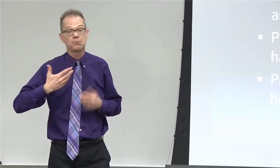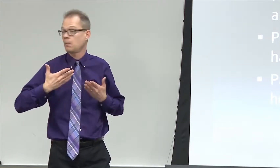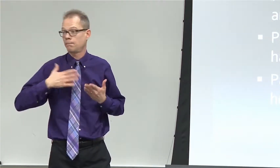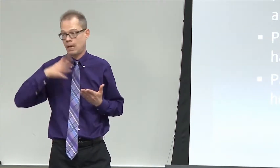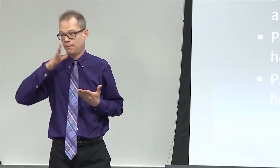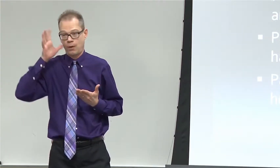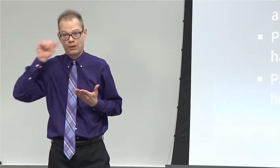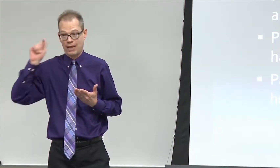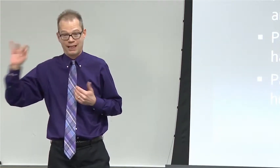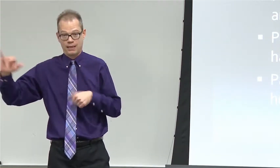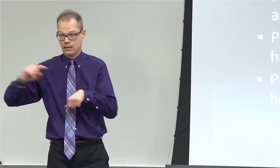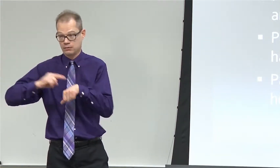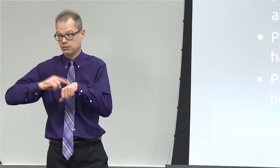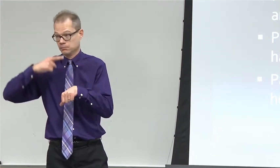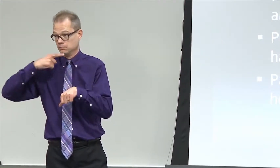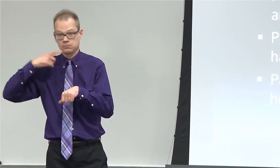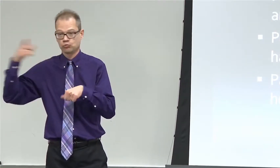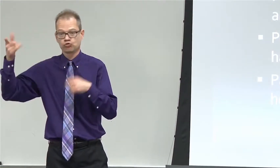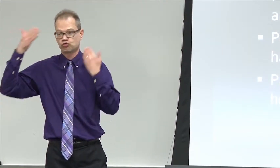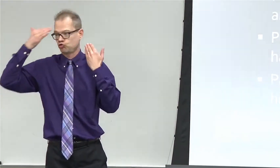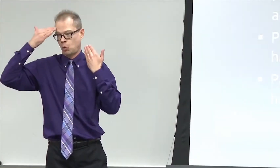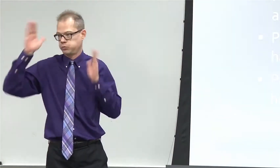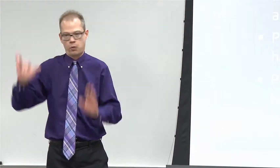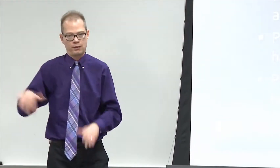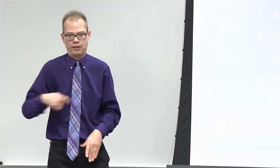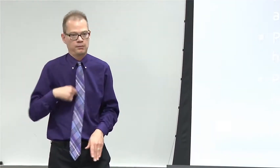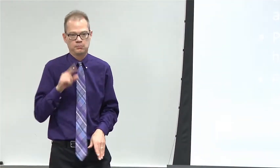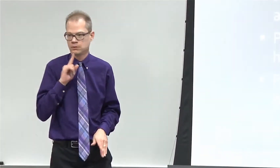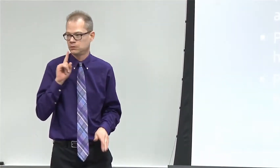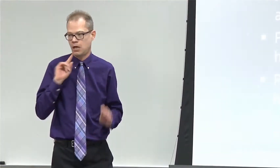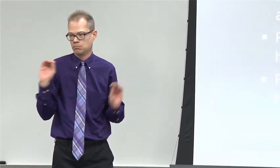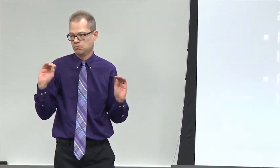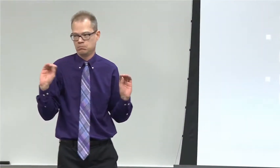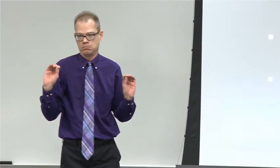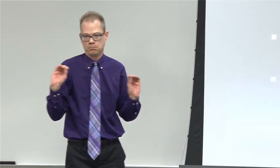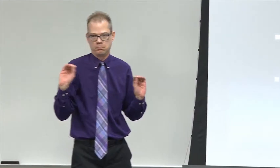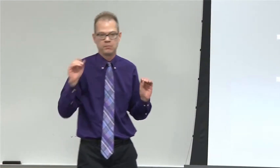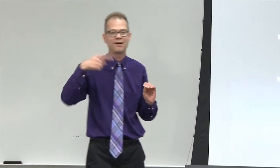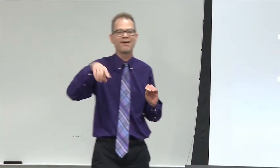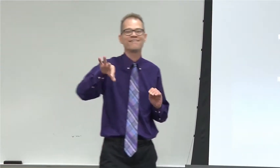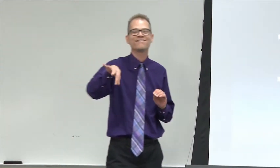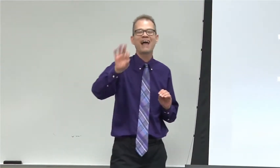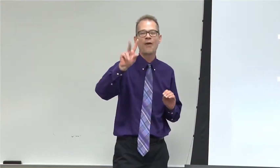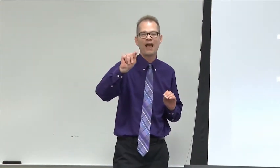Well, they adopted me at the... at 3 months of age. At that time, they did not know that I was deaf.